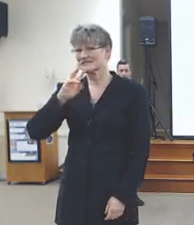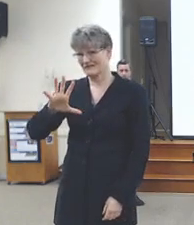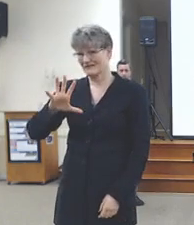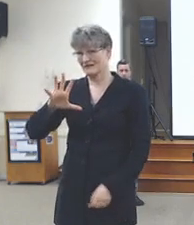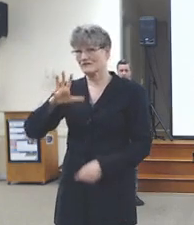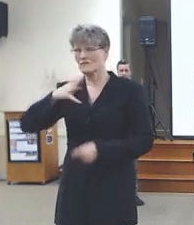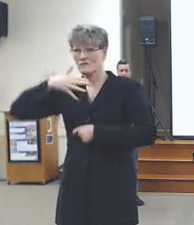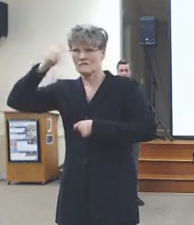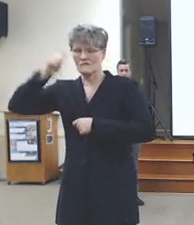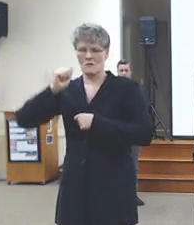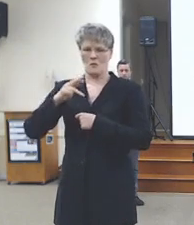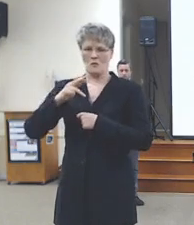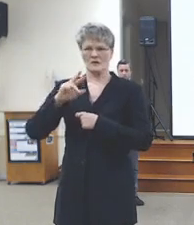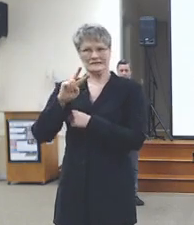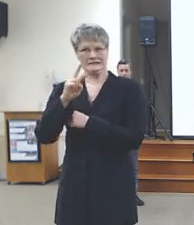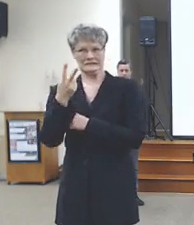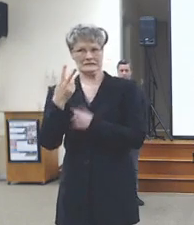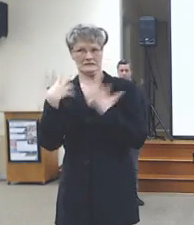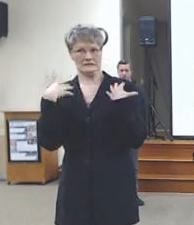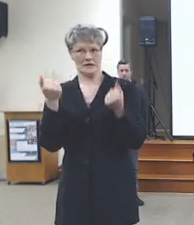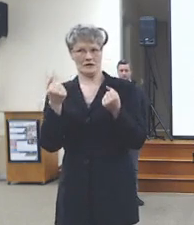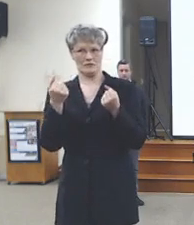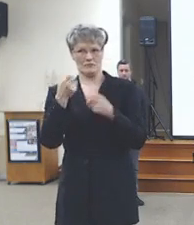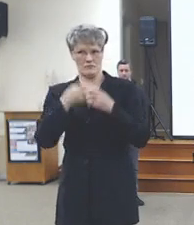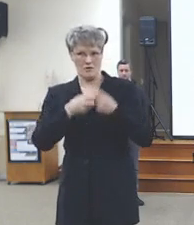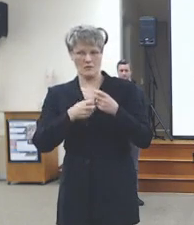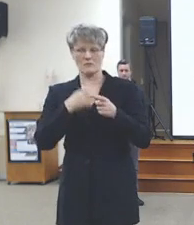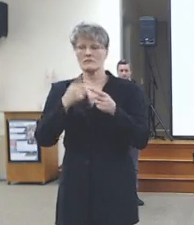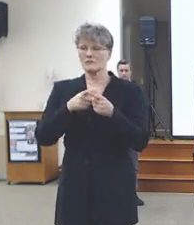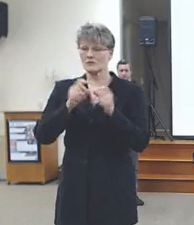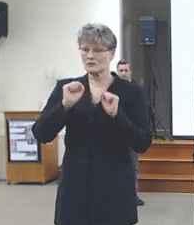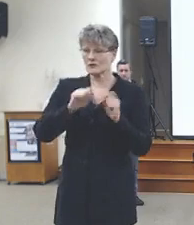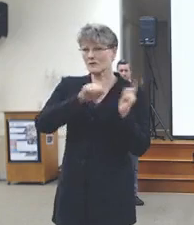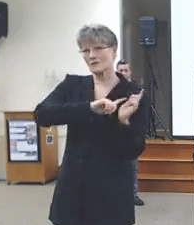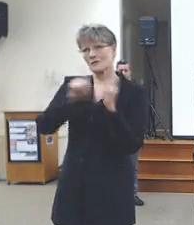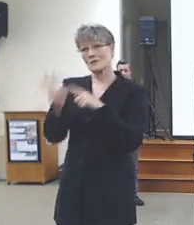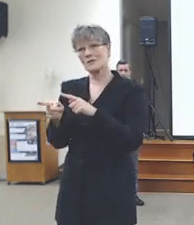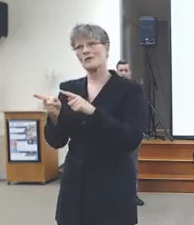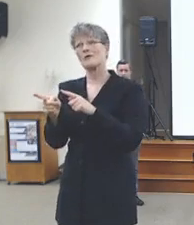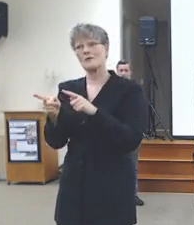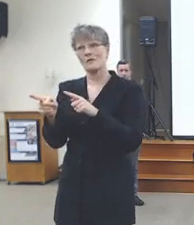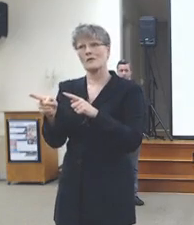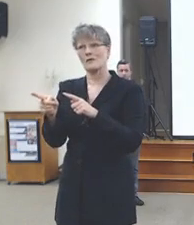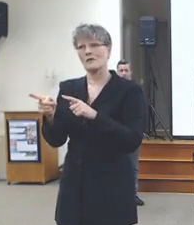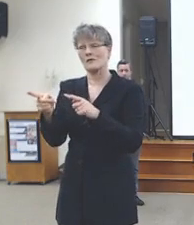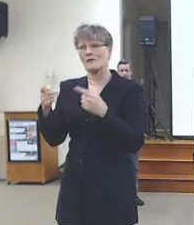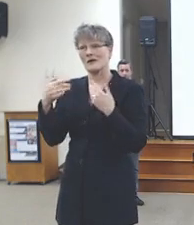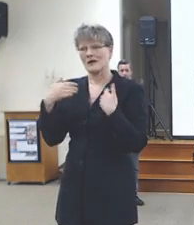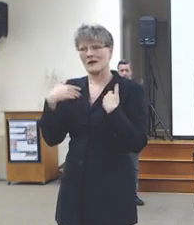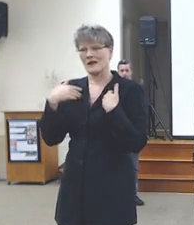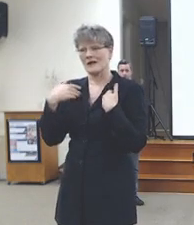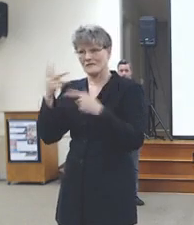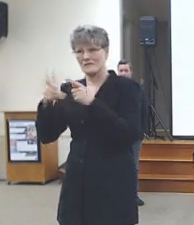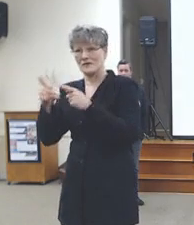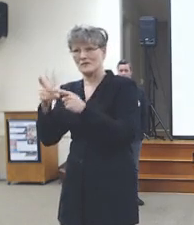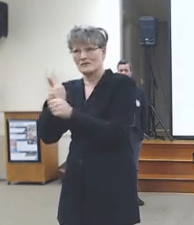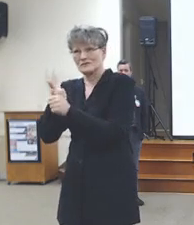getting out to get their groceries, we have a partnership with our local store and we will be doing their shopping and delivery for them and we've already had